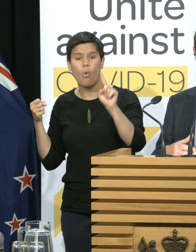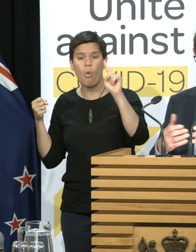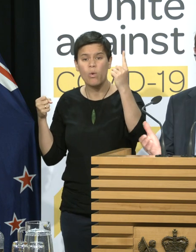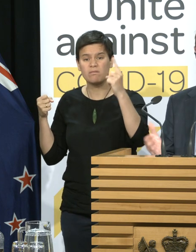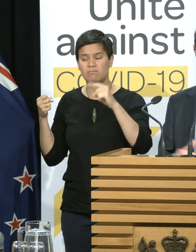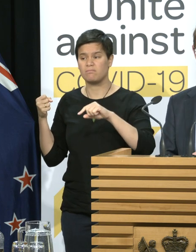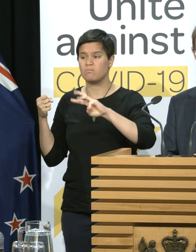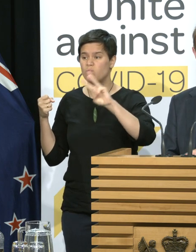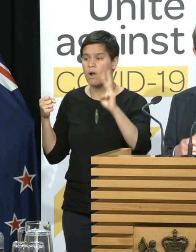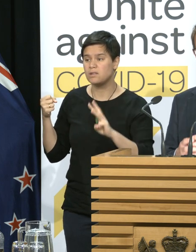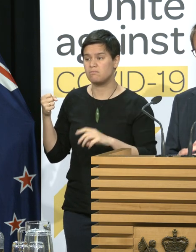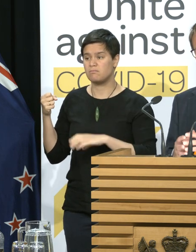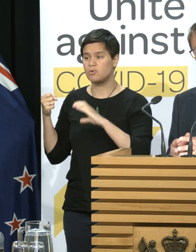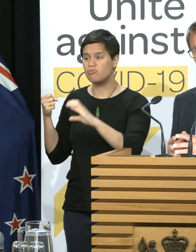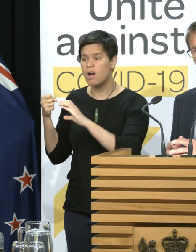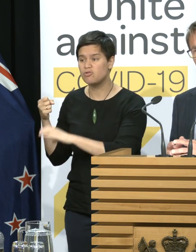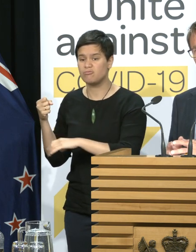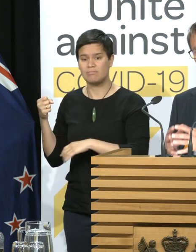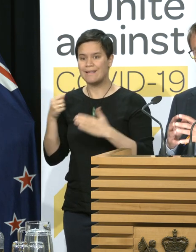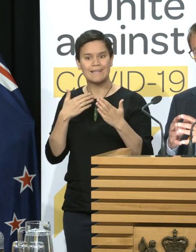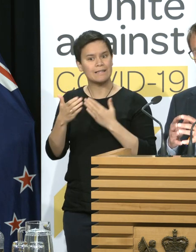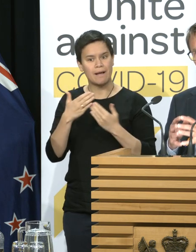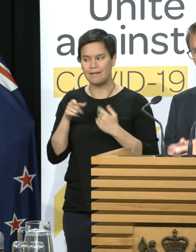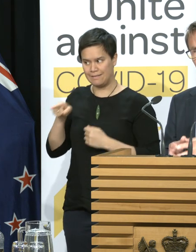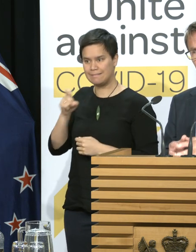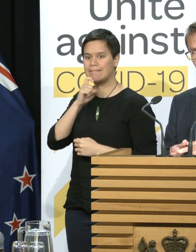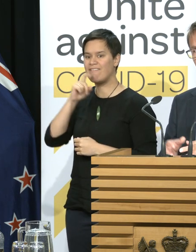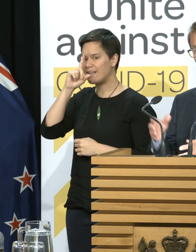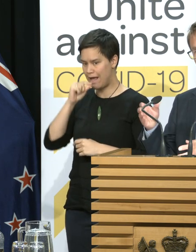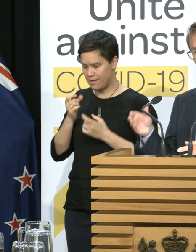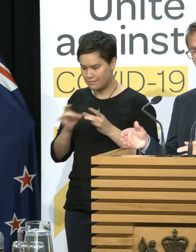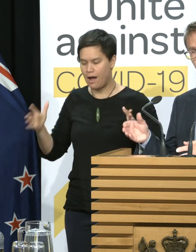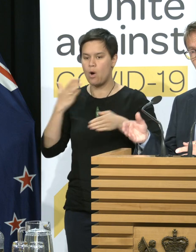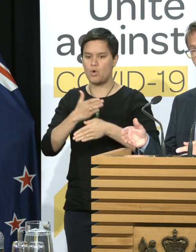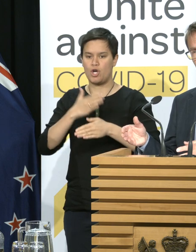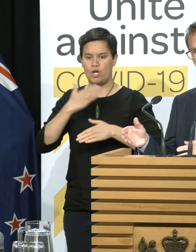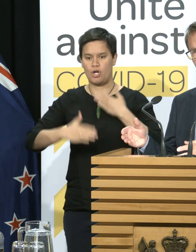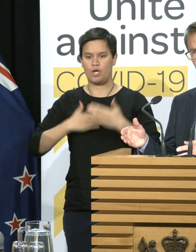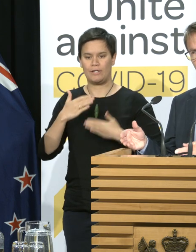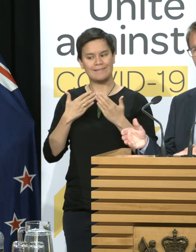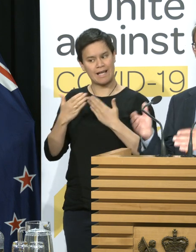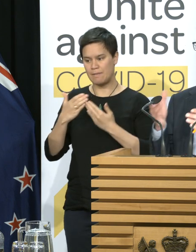can be delegated out. But we also have people from both the public health units and also from our team in the ministry